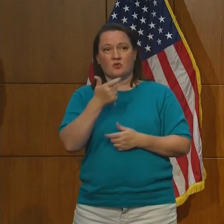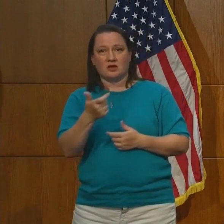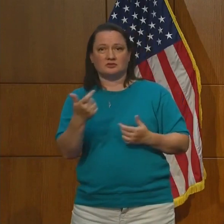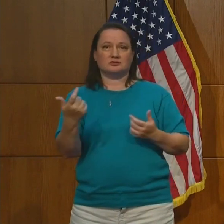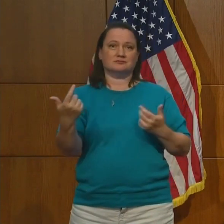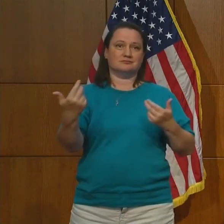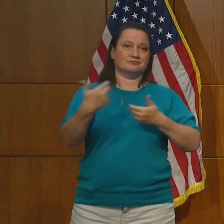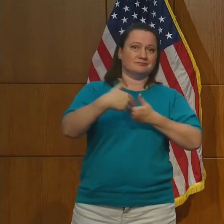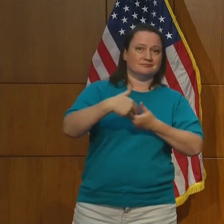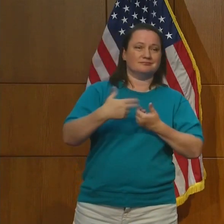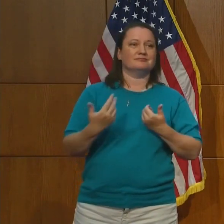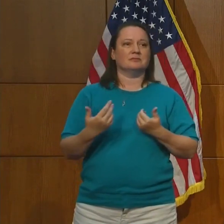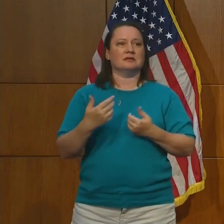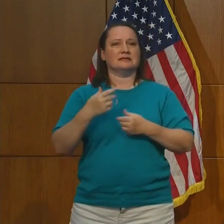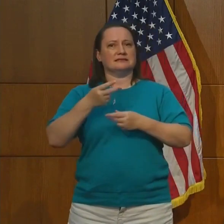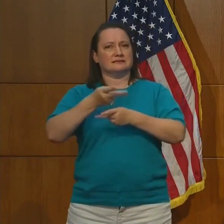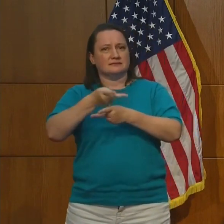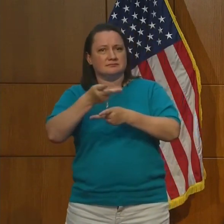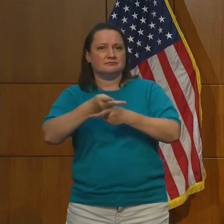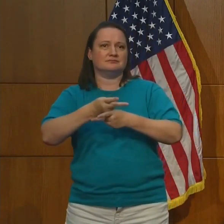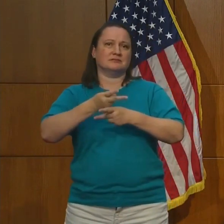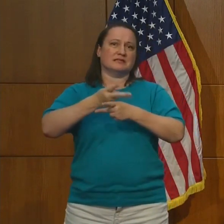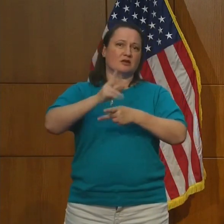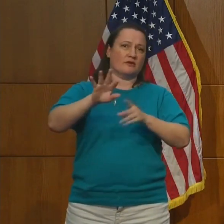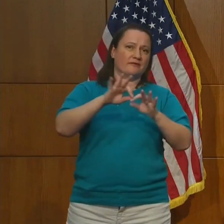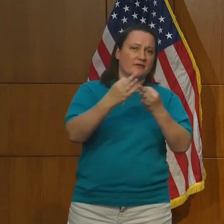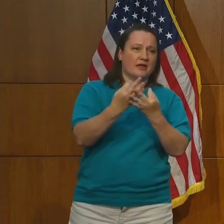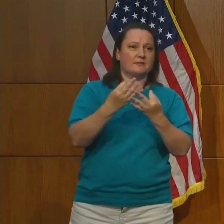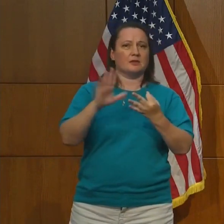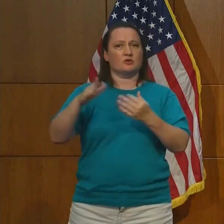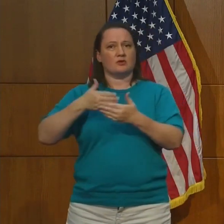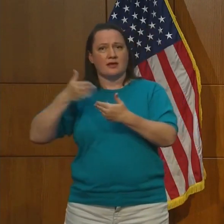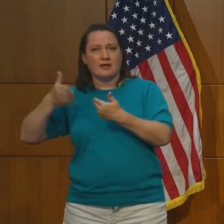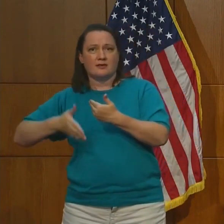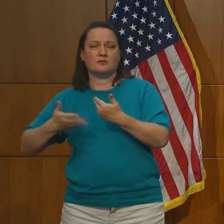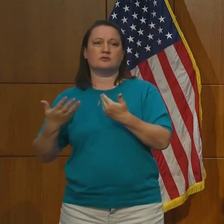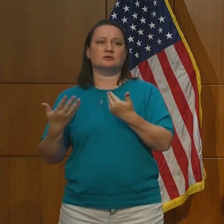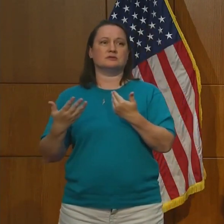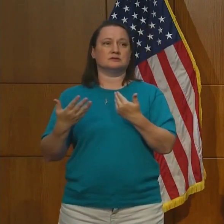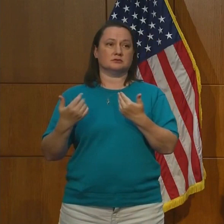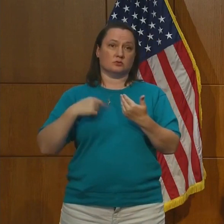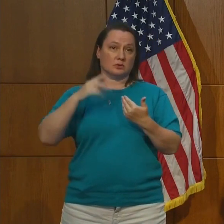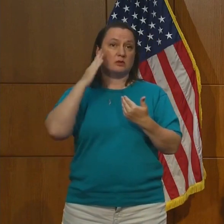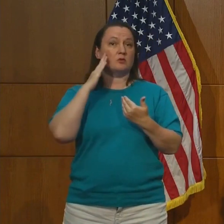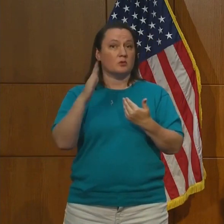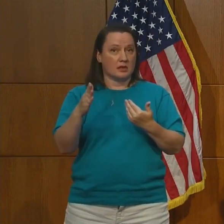THE PART DAILY ROUTINE. THANK YOU ALL AGAIN FOR BEING HERE SO- STAY SAFE STAY HEALTHY TAKE